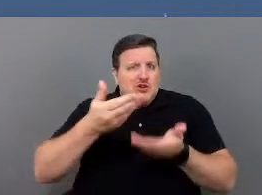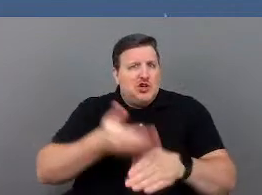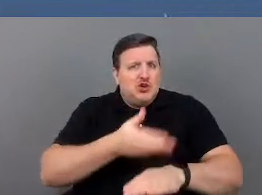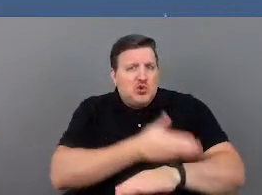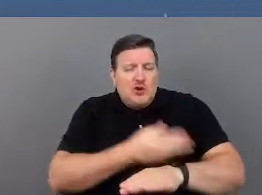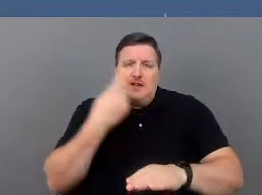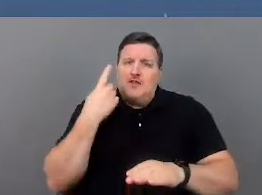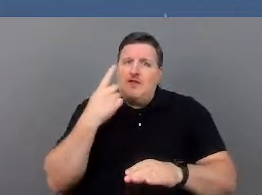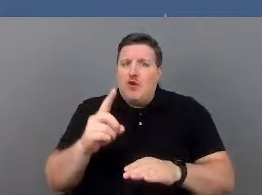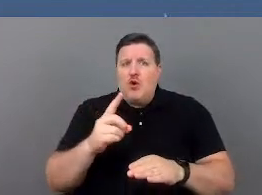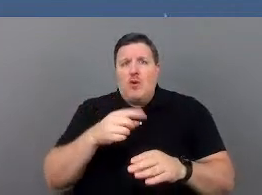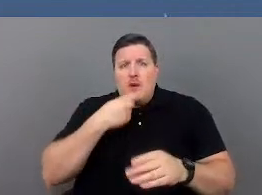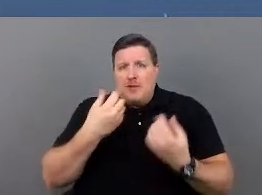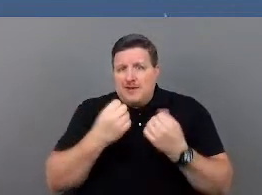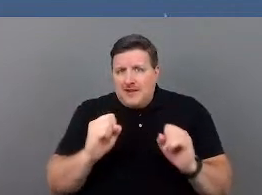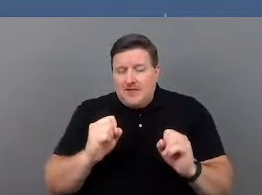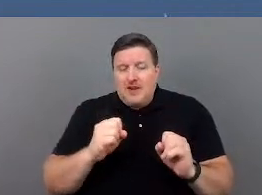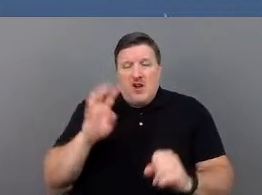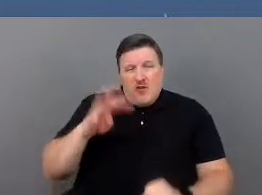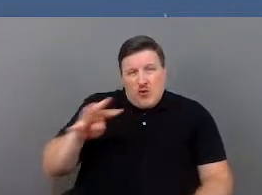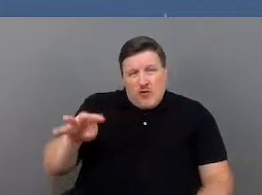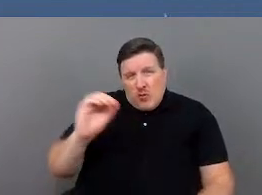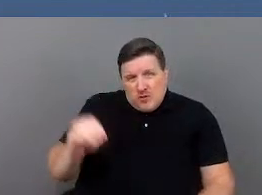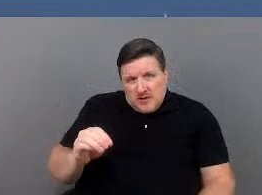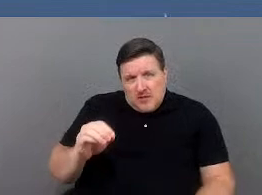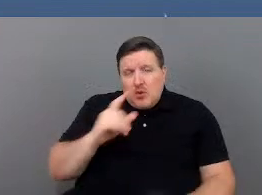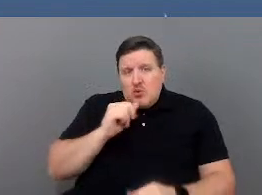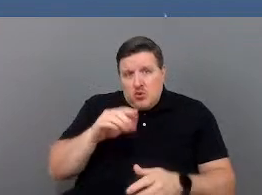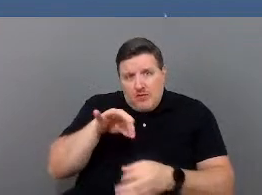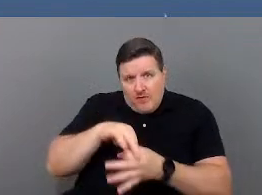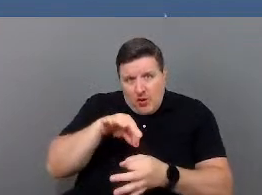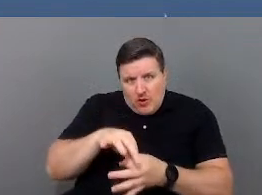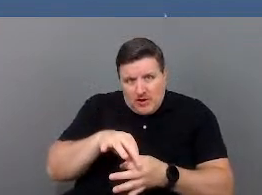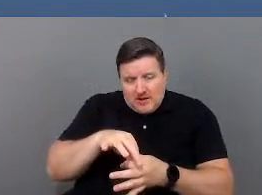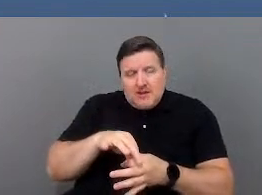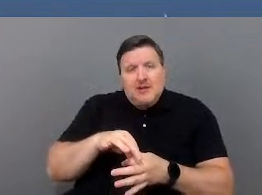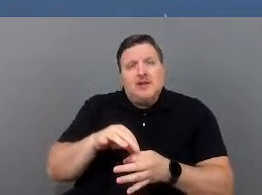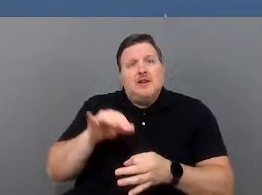DESIRE TO VOTEED YES ON BALLOT QUESTION 2, THAT'S A BIG DEAL. 44% OF PEOPLE WHO TOOK THE TIME TO ≫ HAVE ALL MEMBERS VOTED WHO